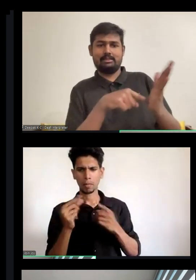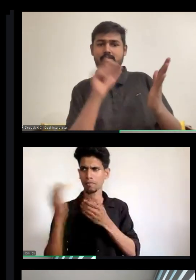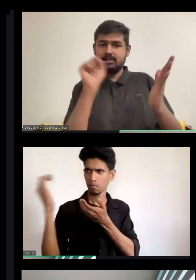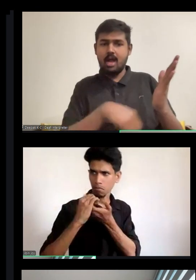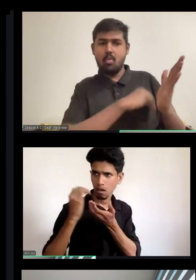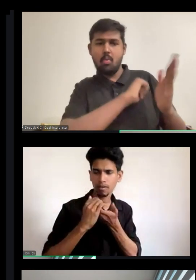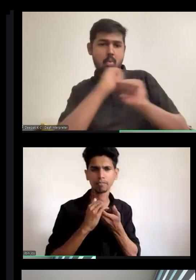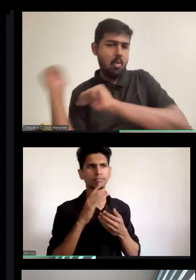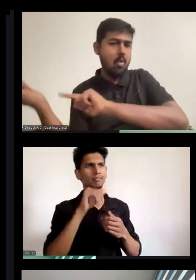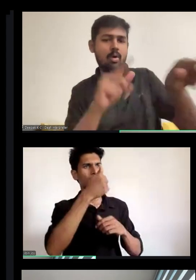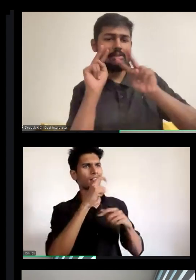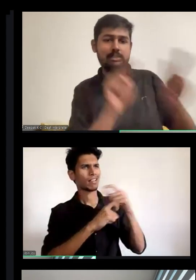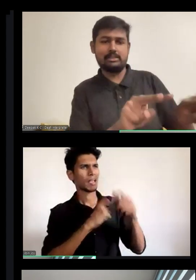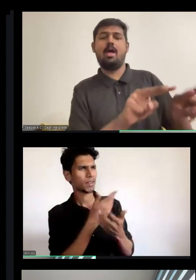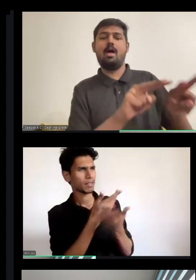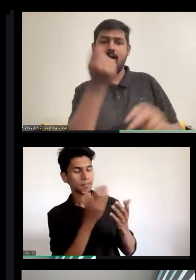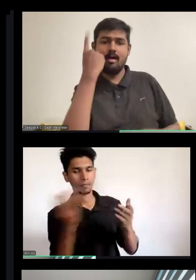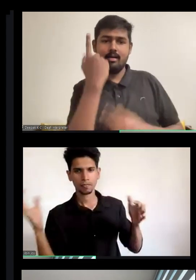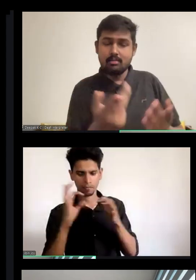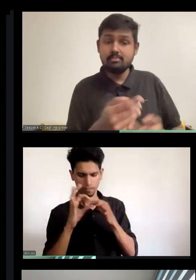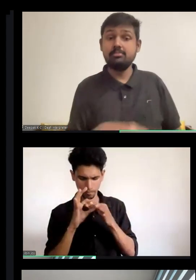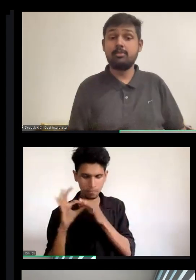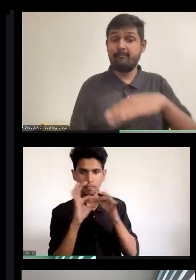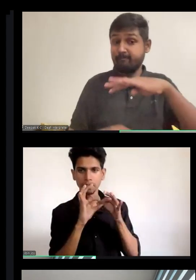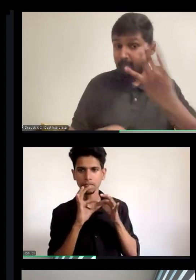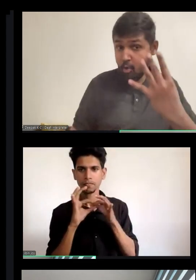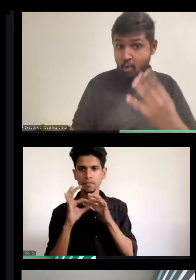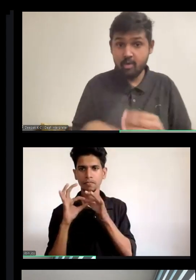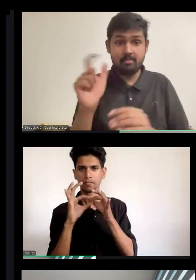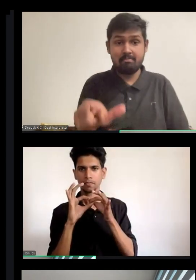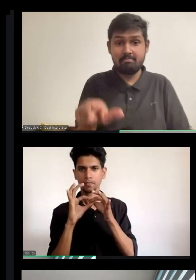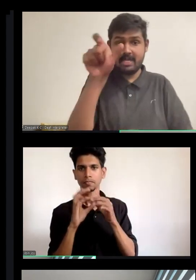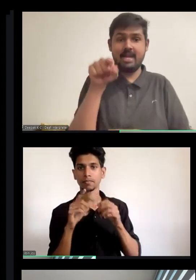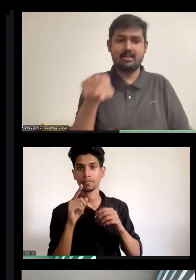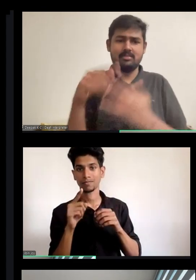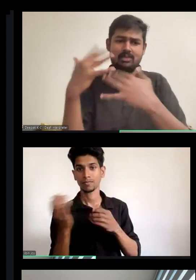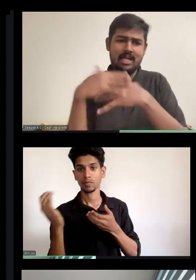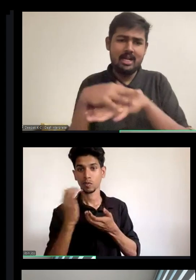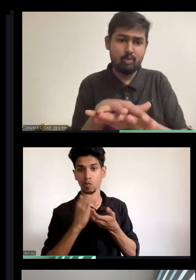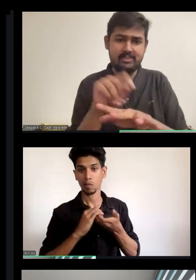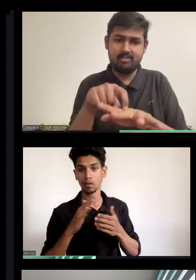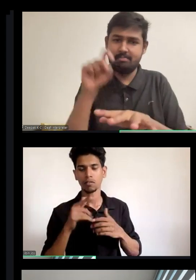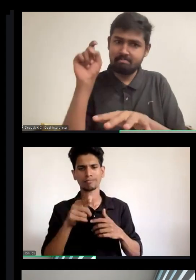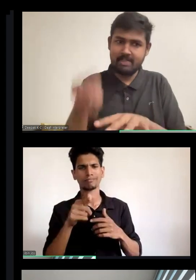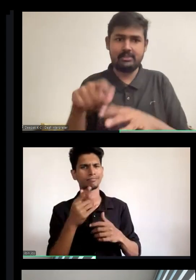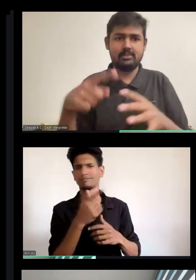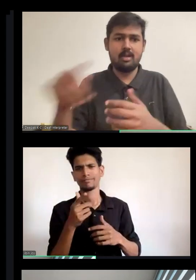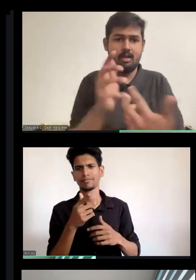Such a governance framework makes it easier for organizations to practice accessibility easily.